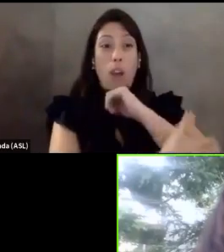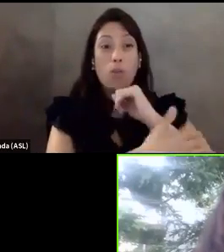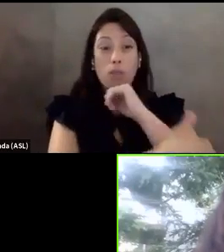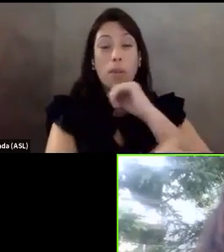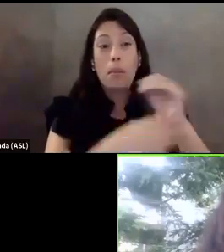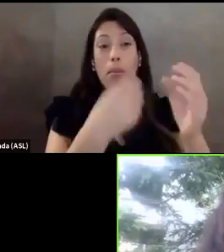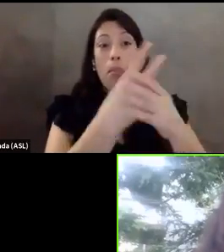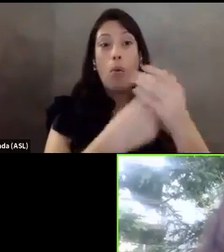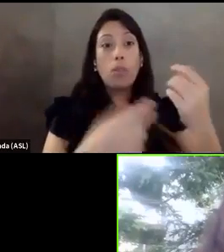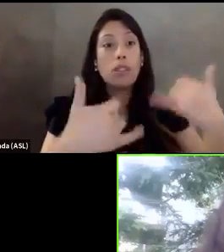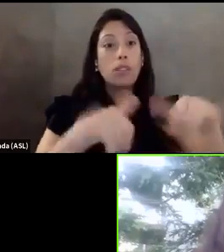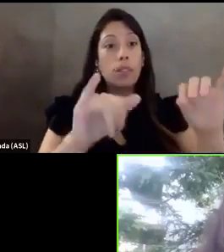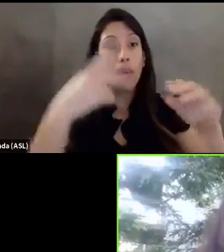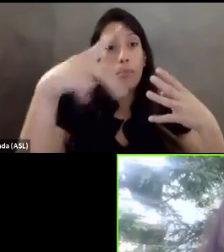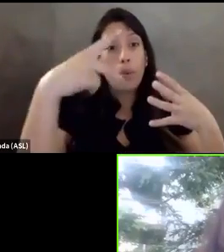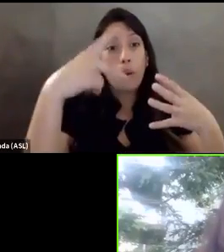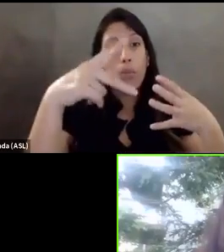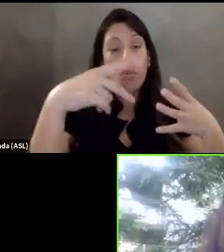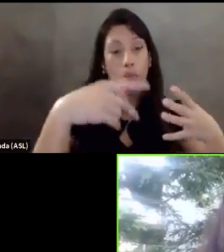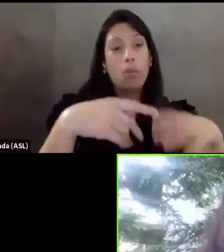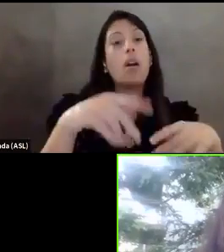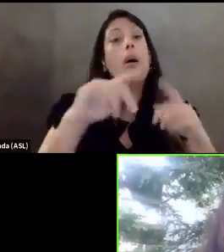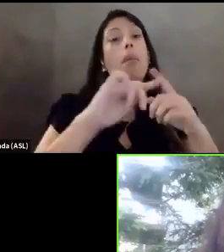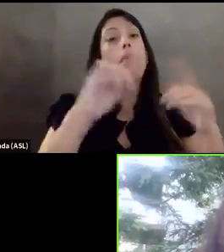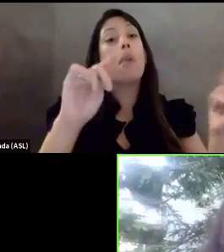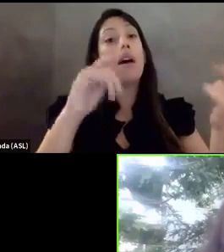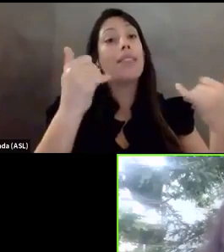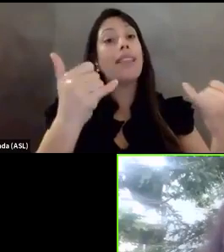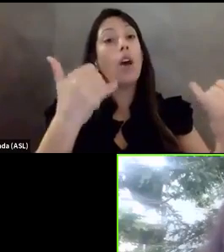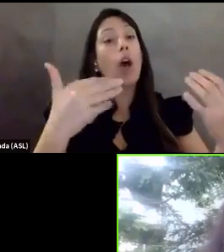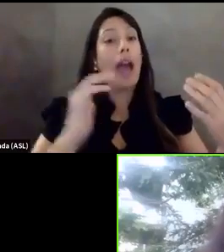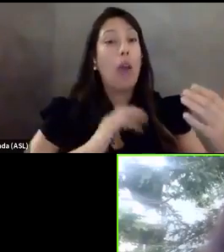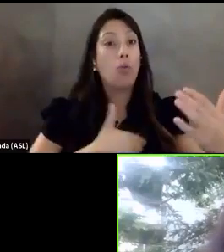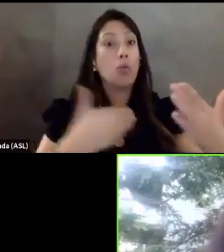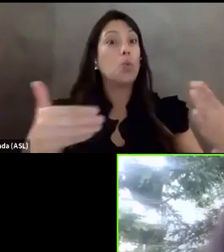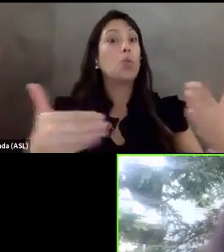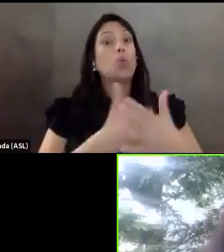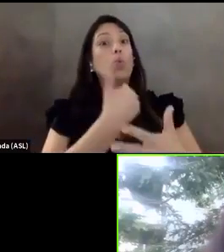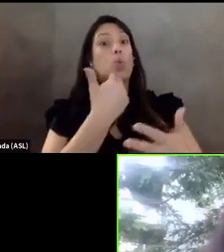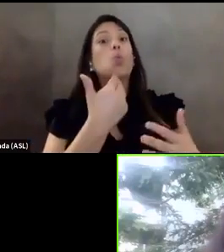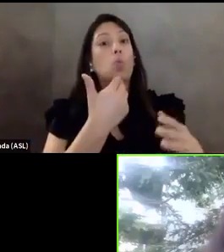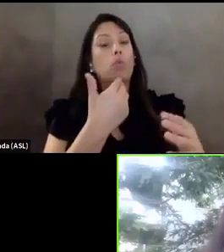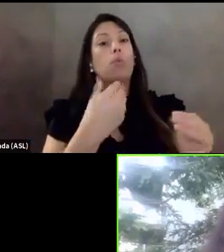But again, the new expanded strategy that we just have rolled out and